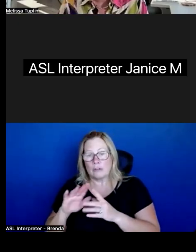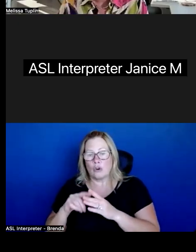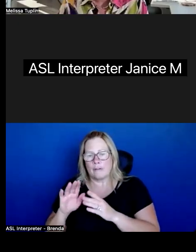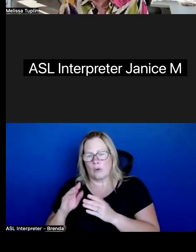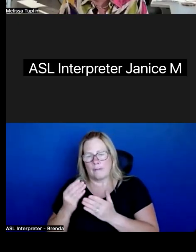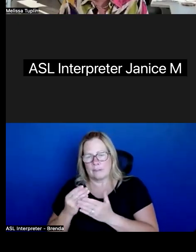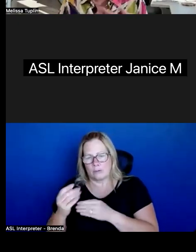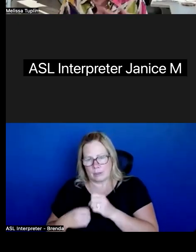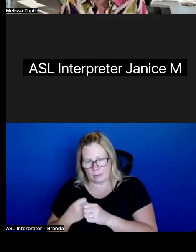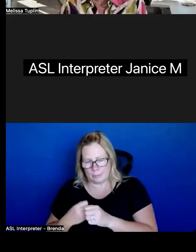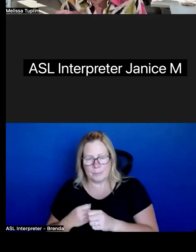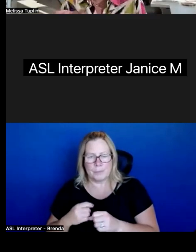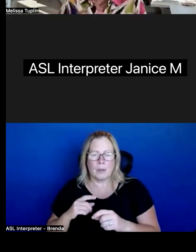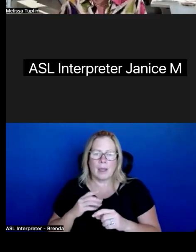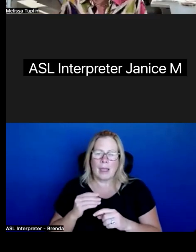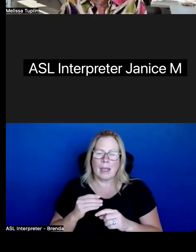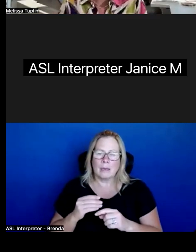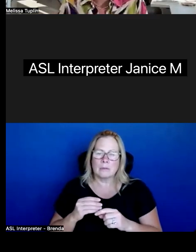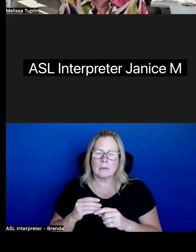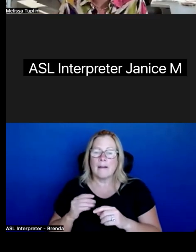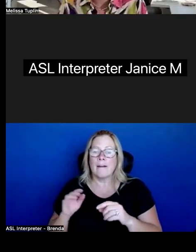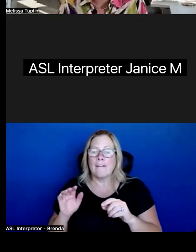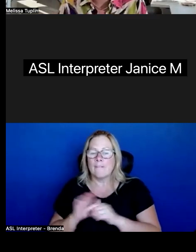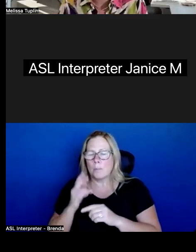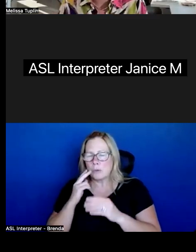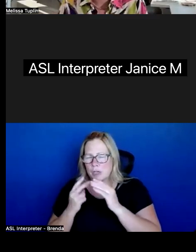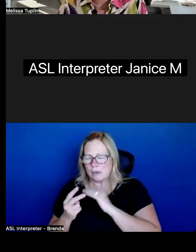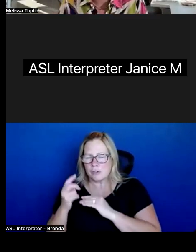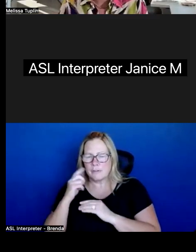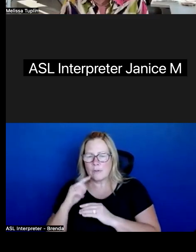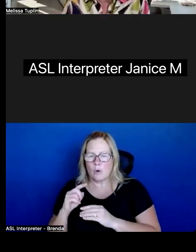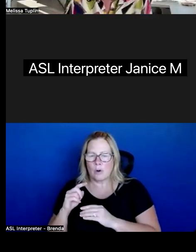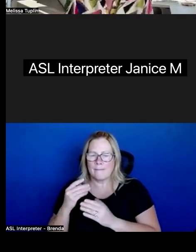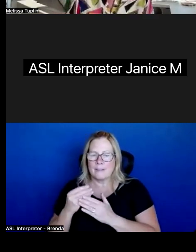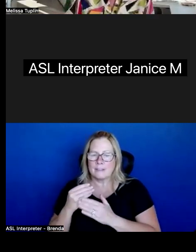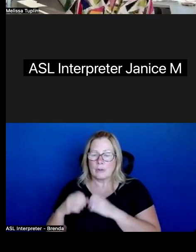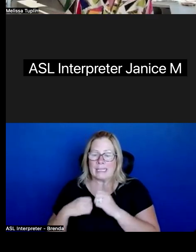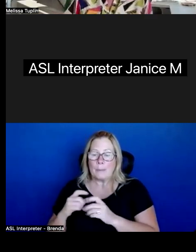and likely fully projections for fiscal year beginning 2025.